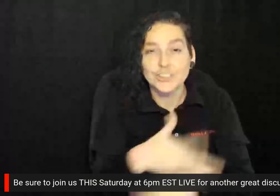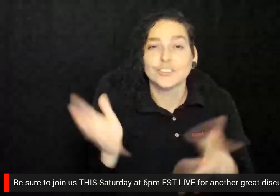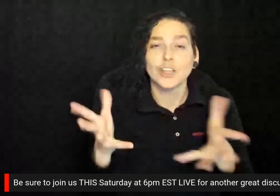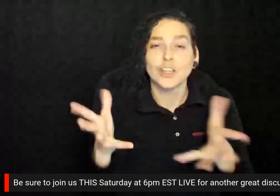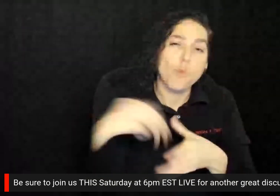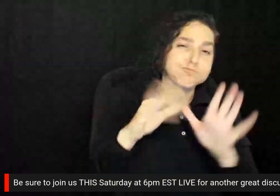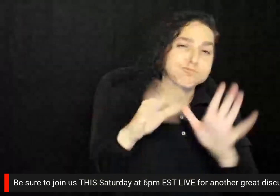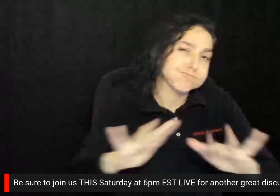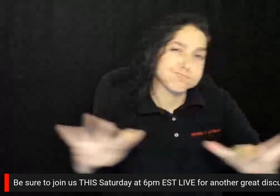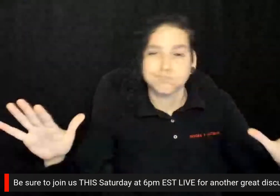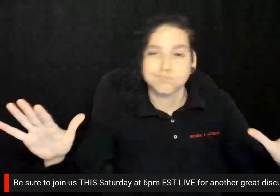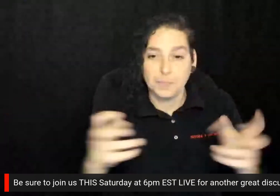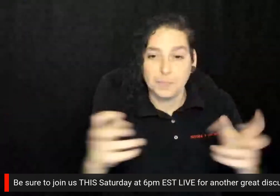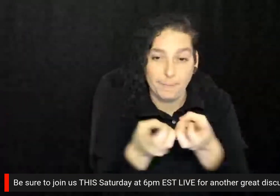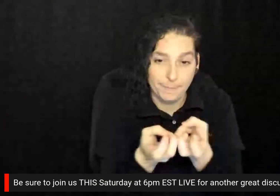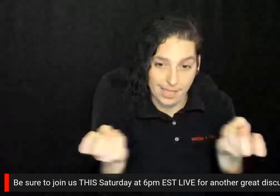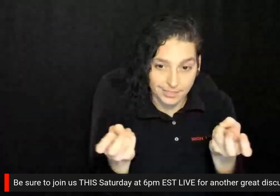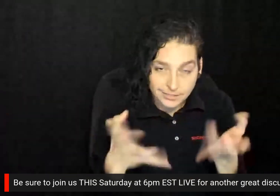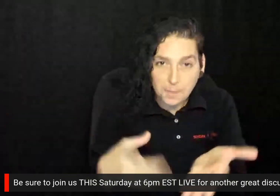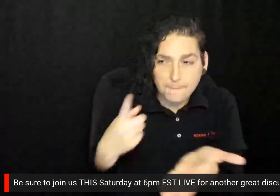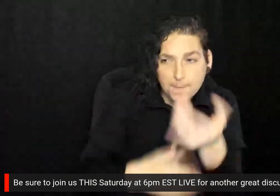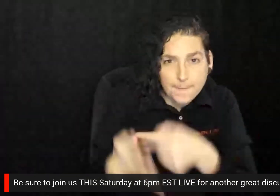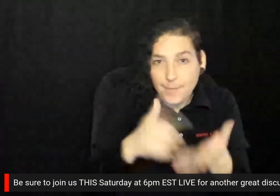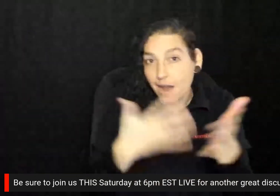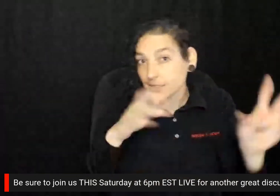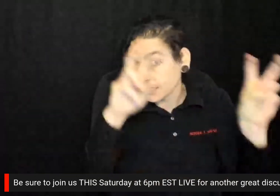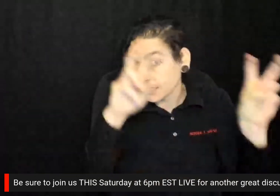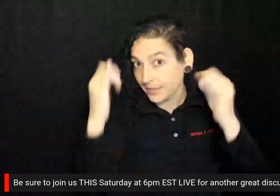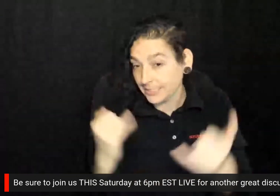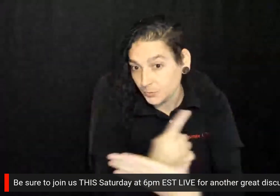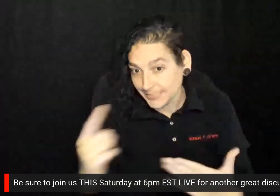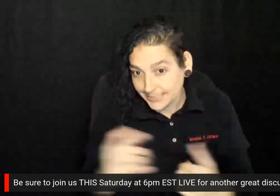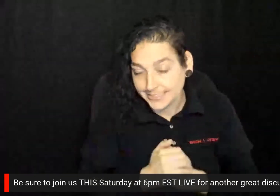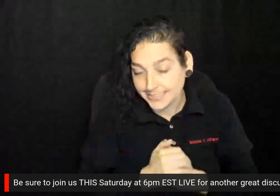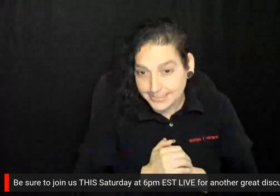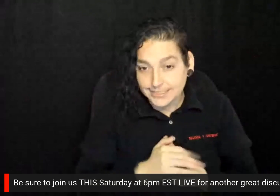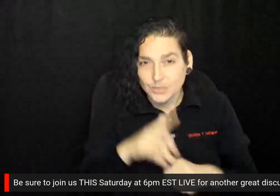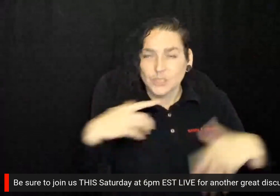time join us for a live panel of diverse guest to discuss the hot topics of the week